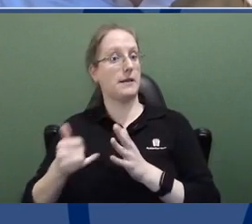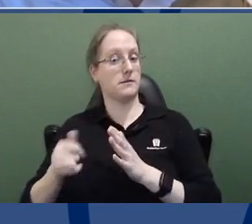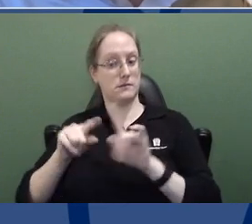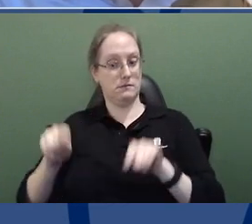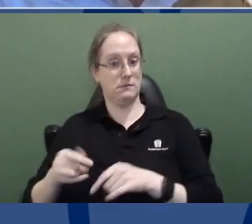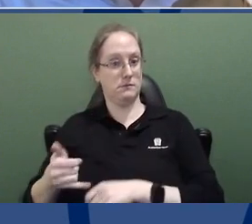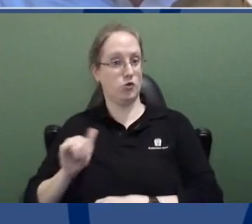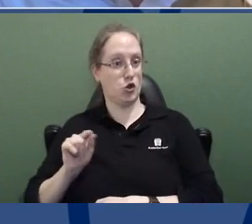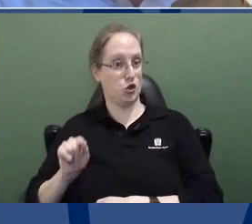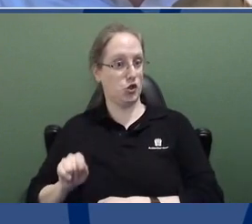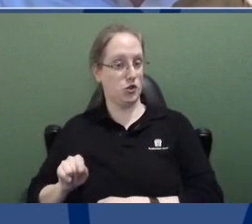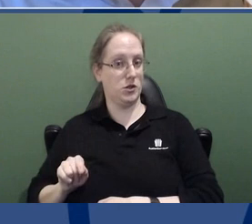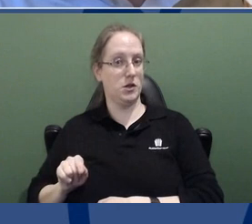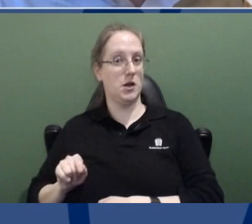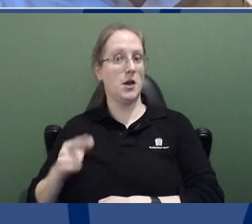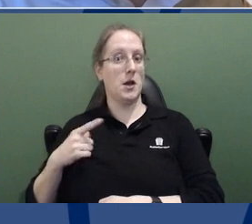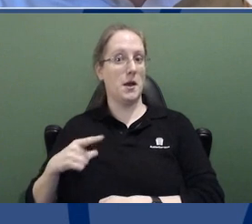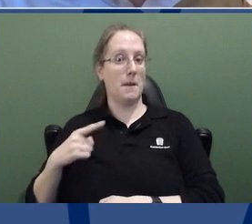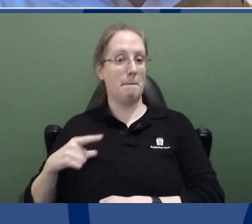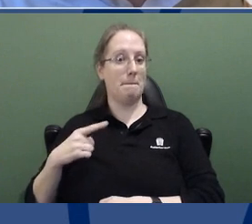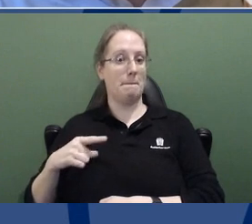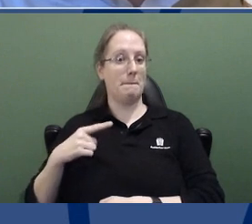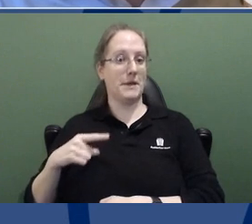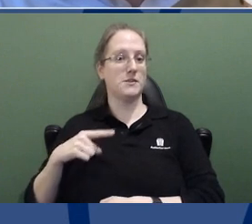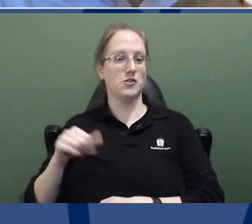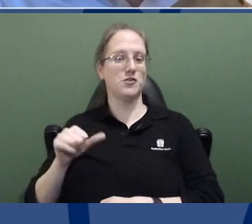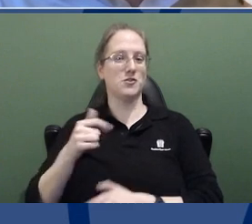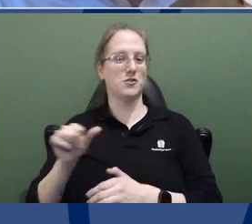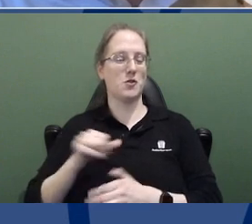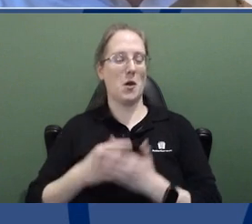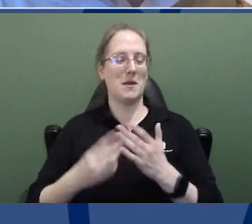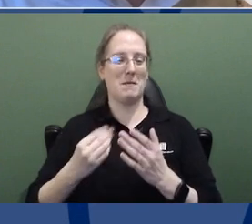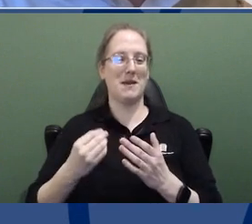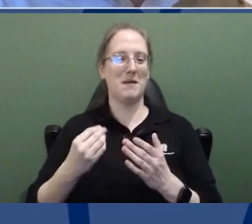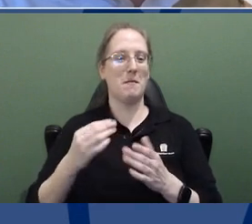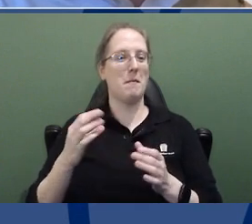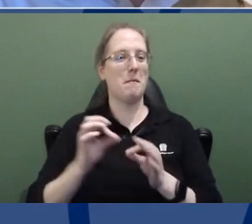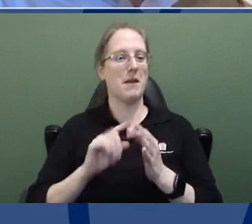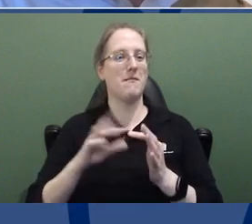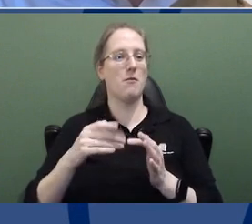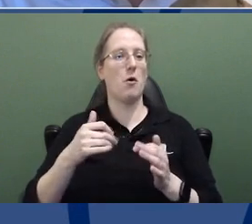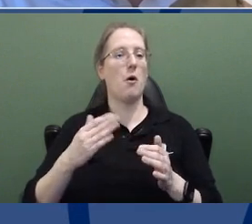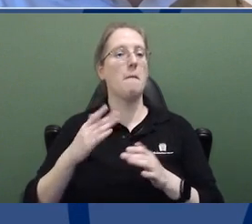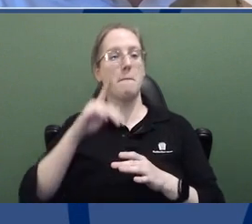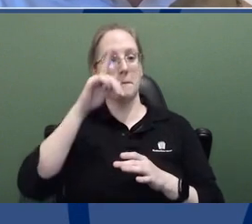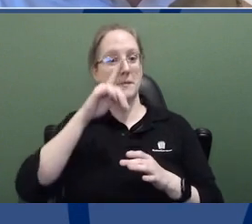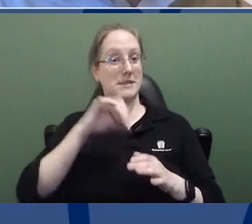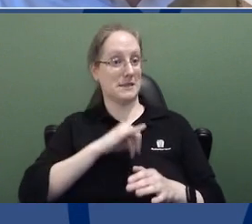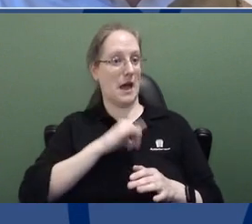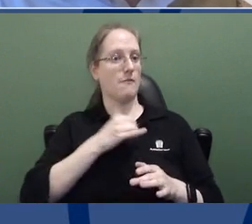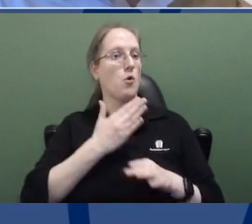only be for those employees who are based in New South Wales. So if your firm is operating